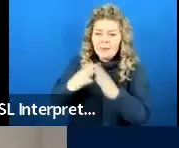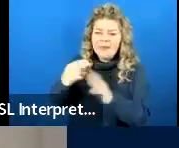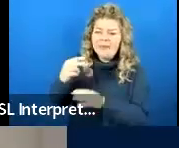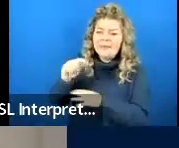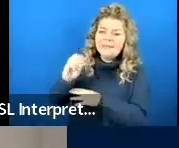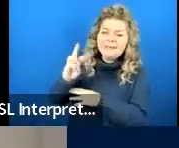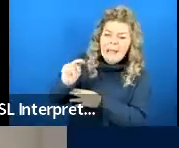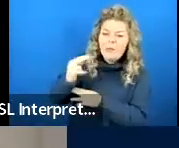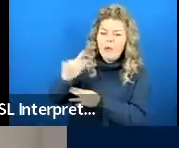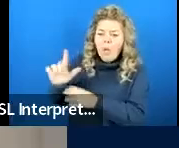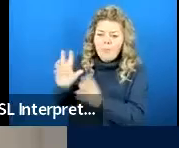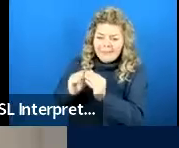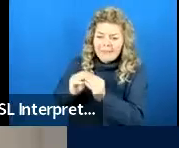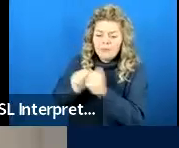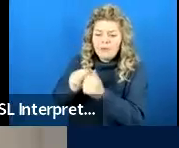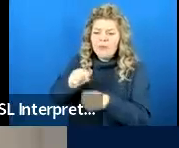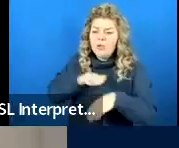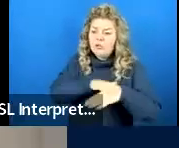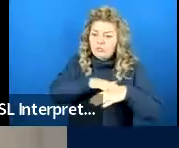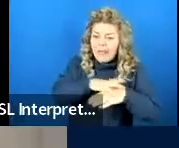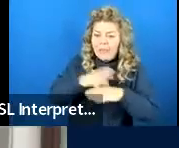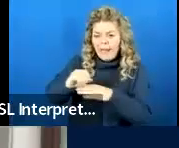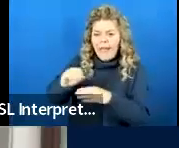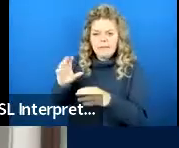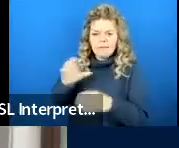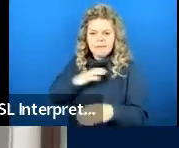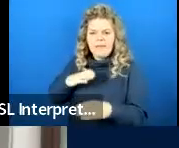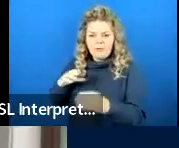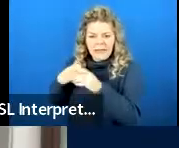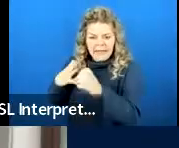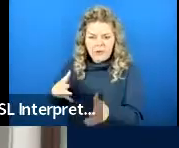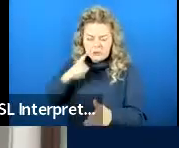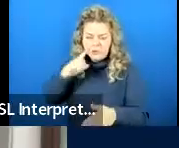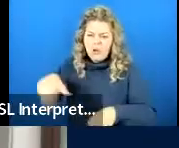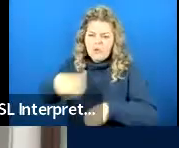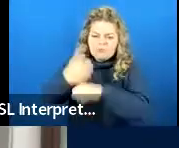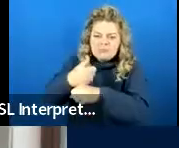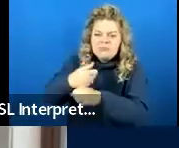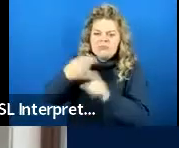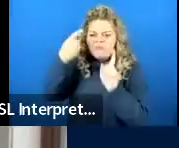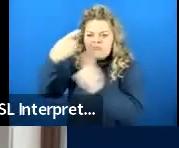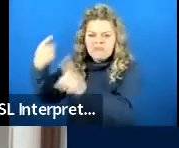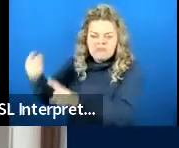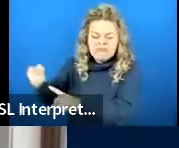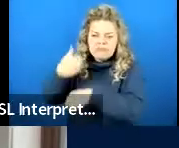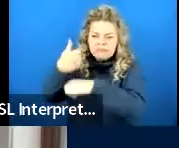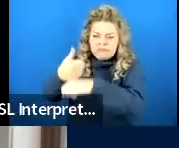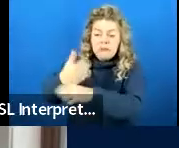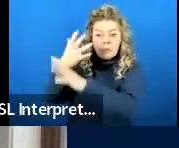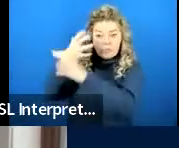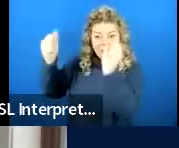and campus leaders to articulate and prioritize strategic objectives. With President Ono's endorsement,